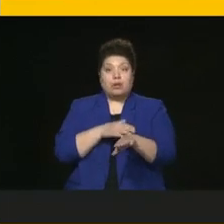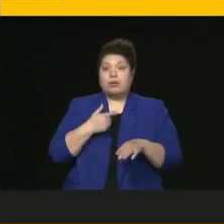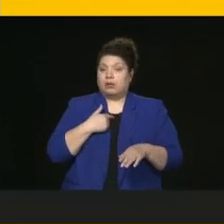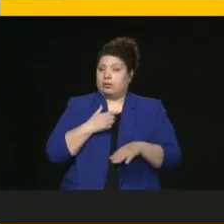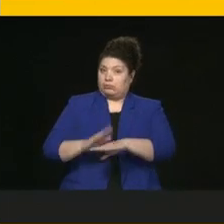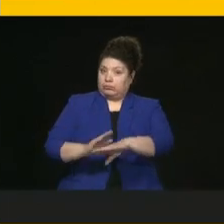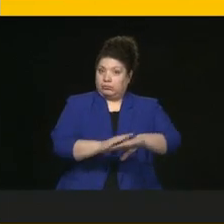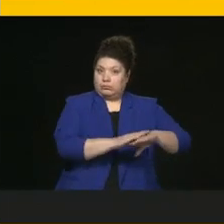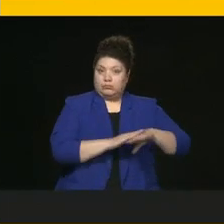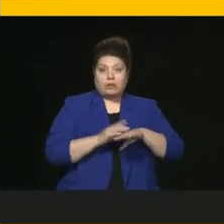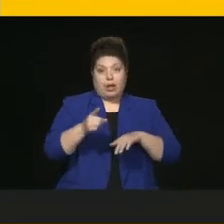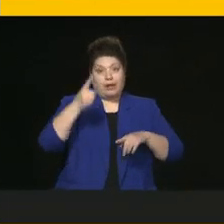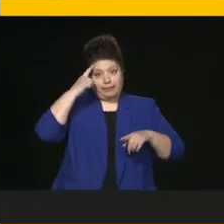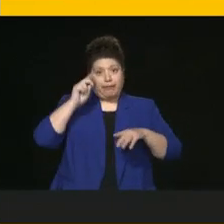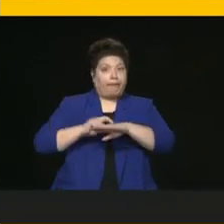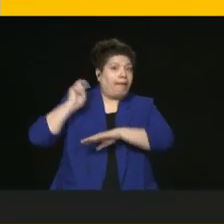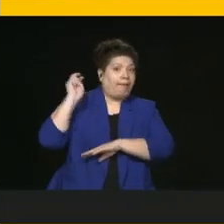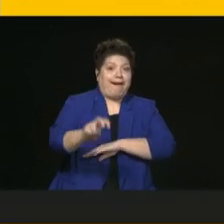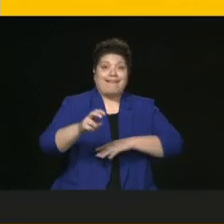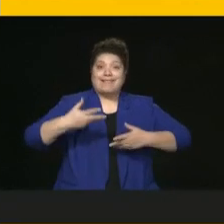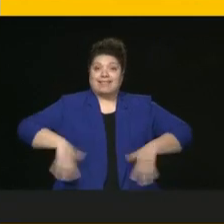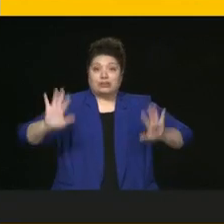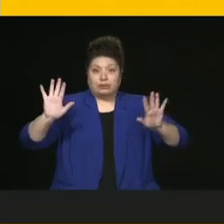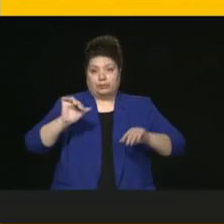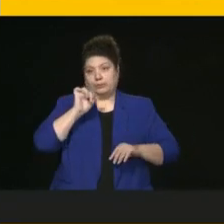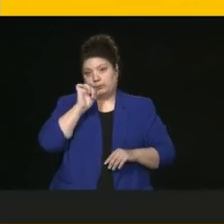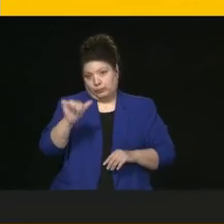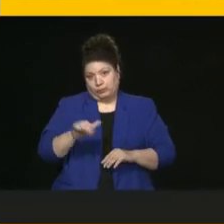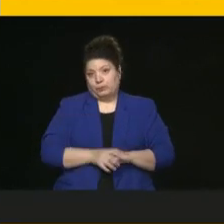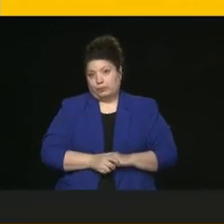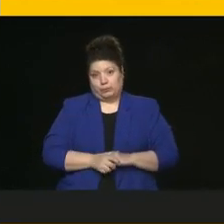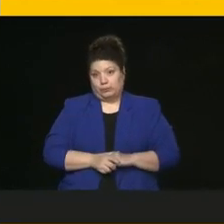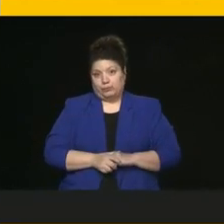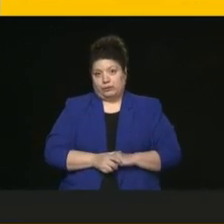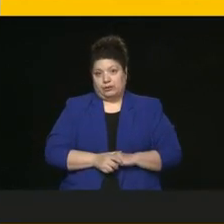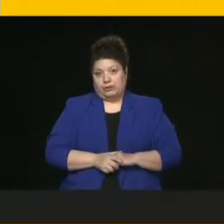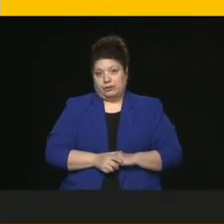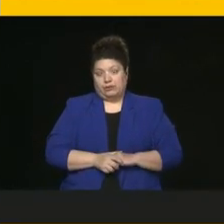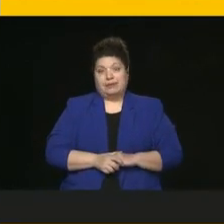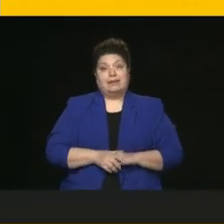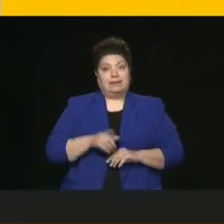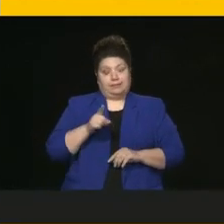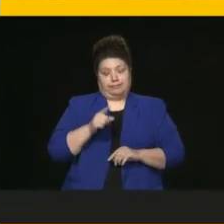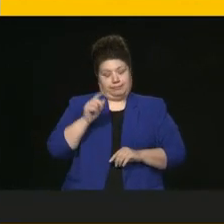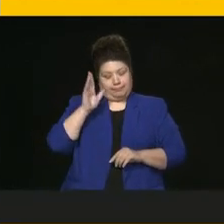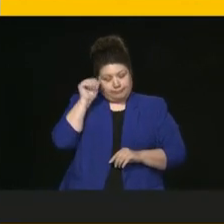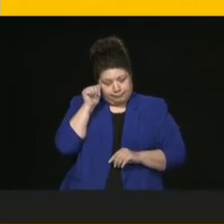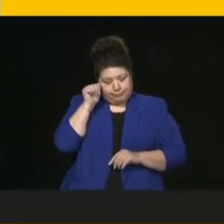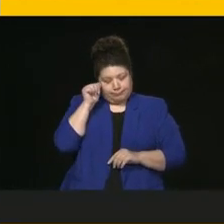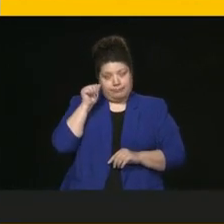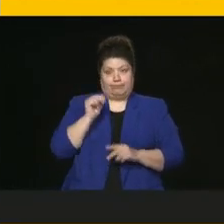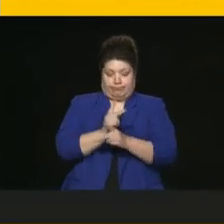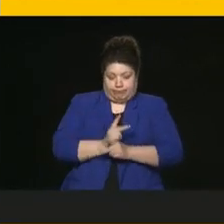CANADIANS IS ACTUALLY NOT TO LET